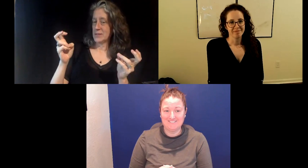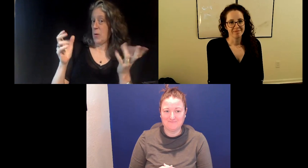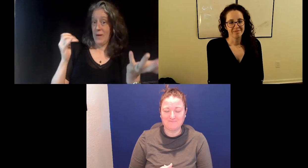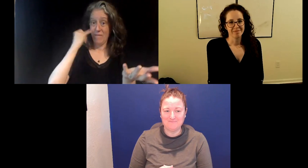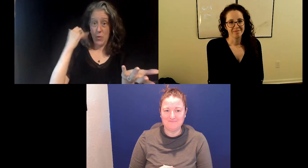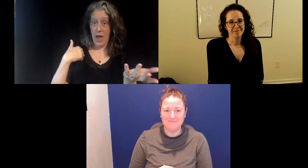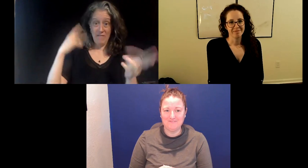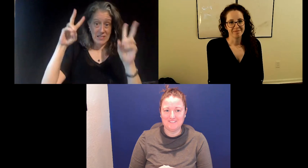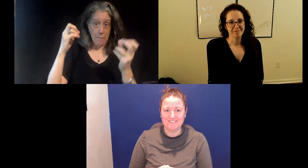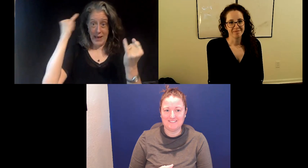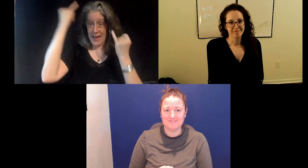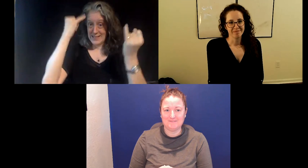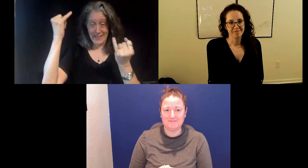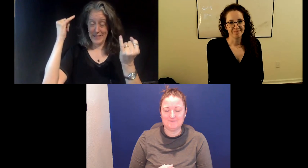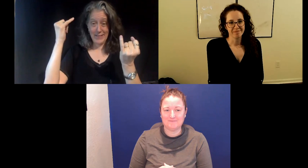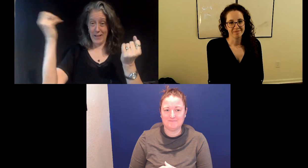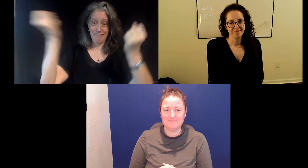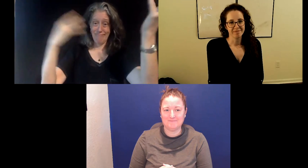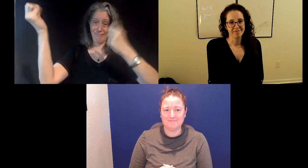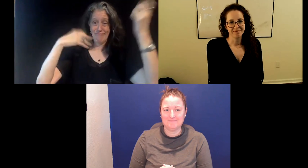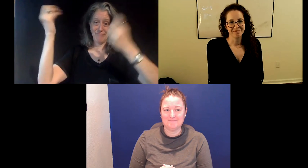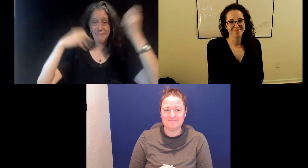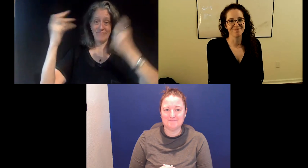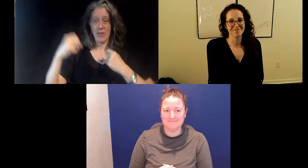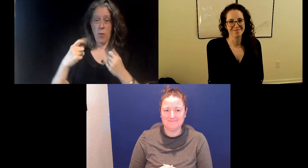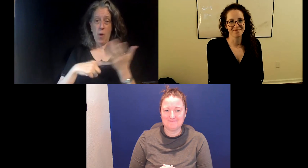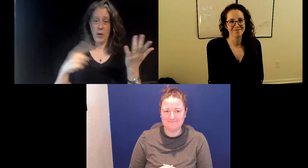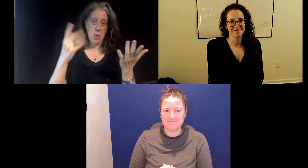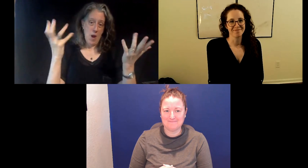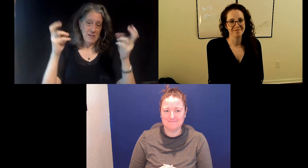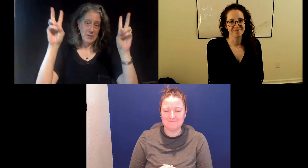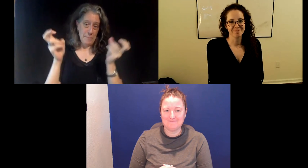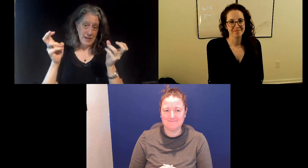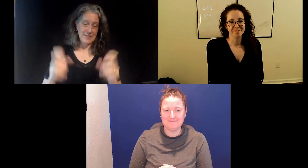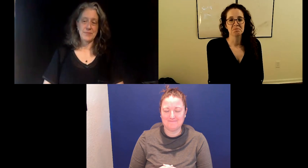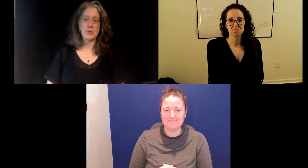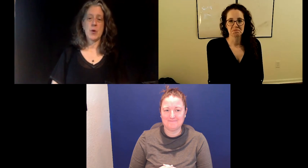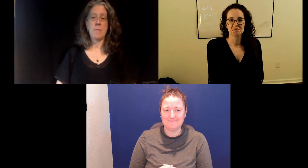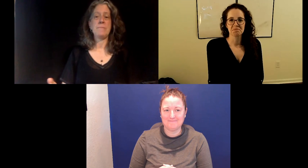a new topic of course and if you have any ideas on what you wanna hear about feel free to send them